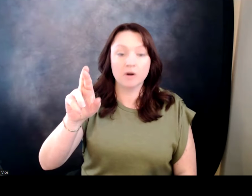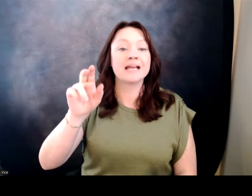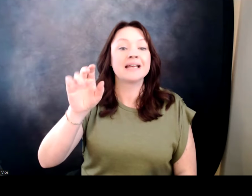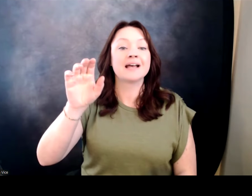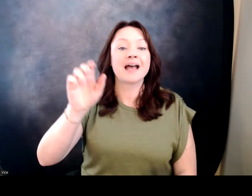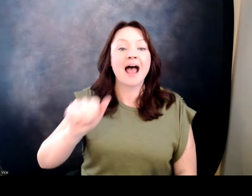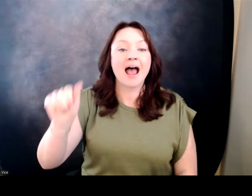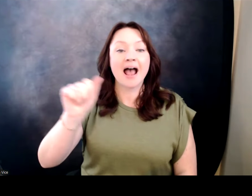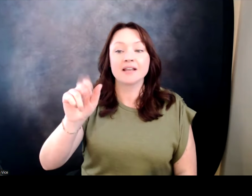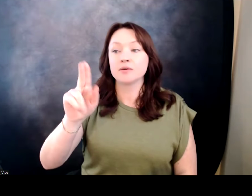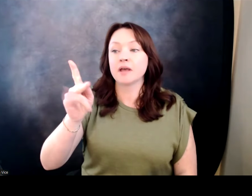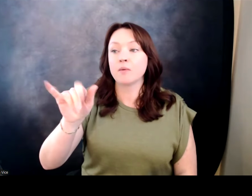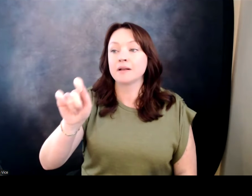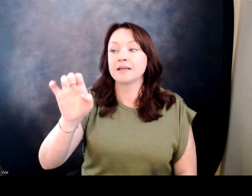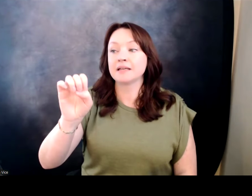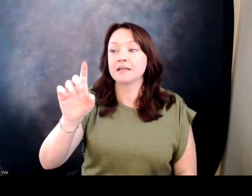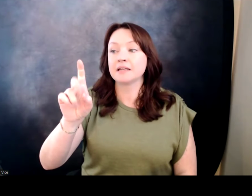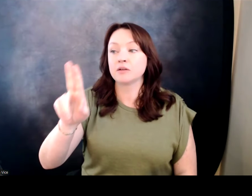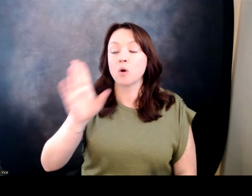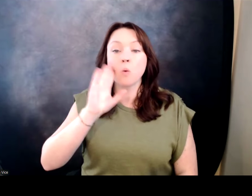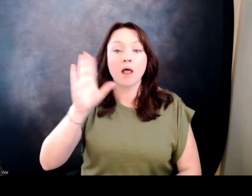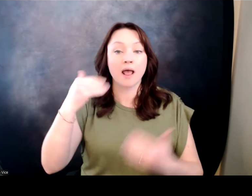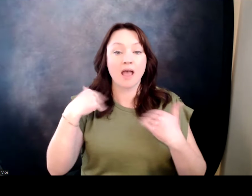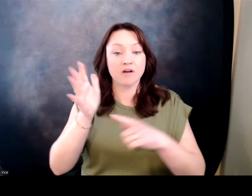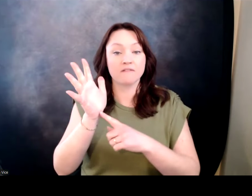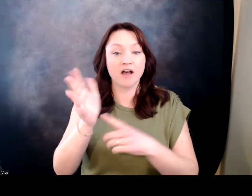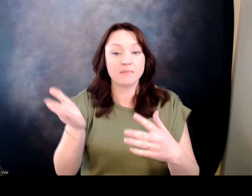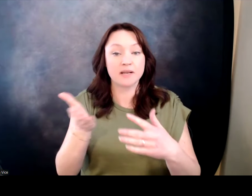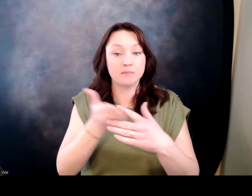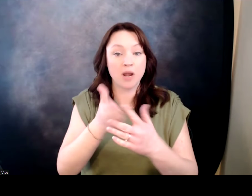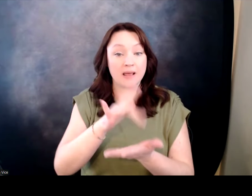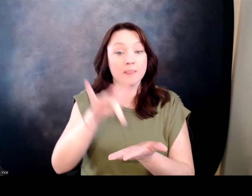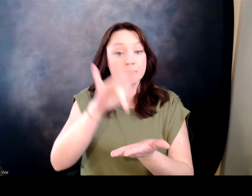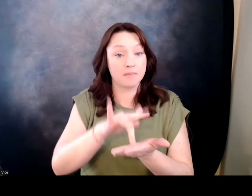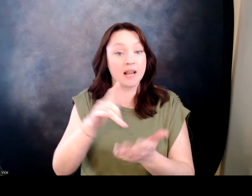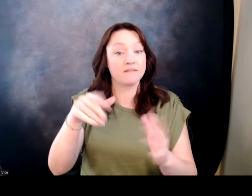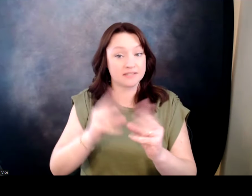We will have a five minute break at the midpoint of the seminar. Please take a